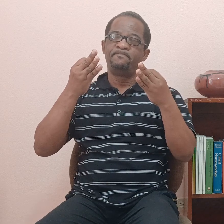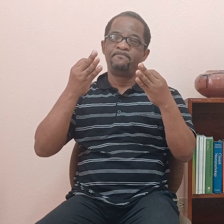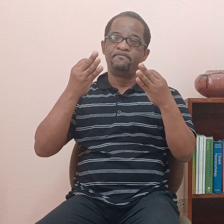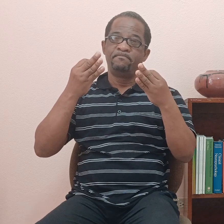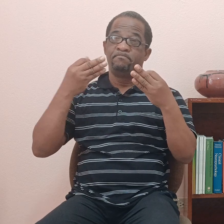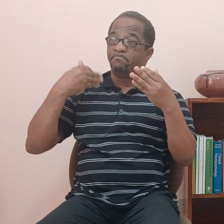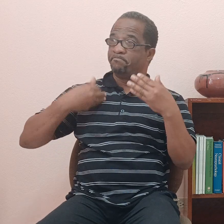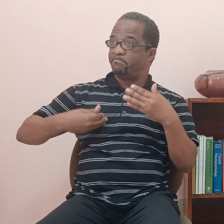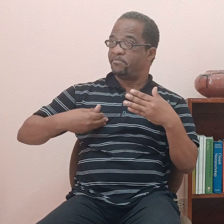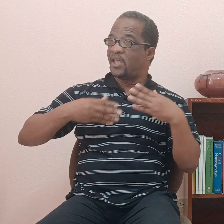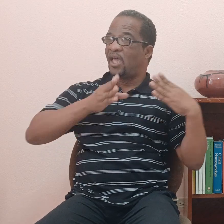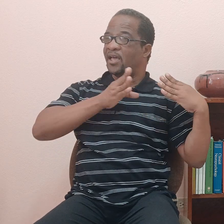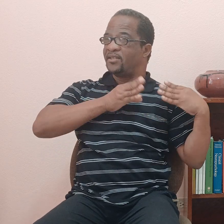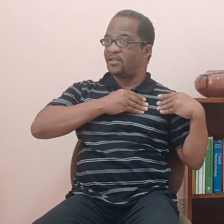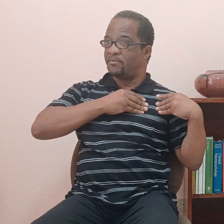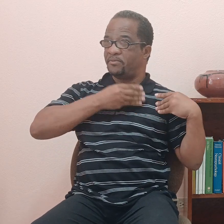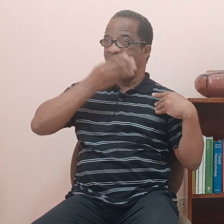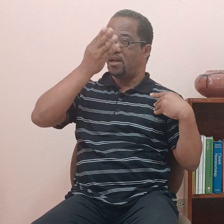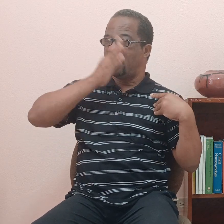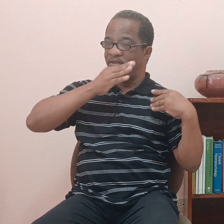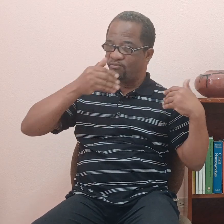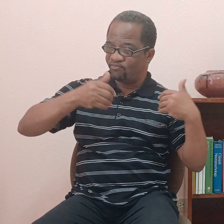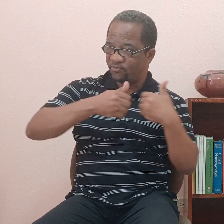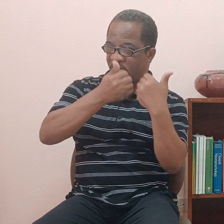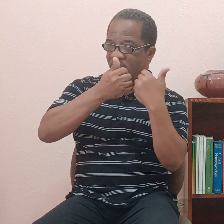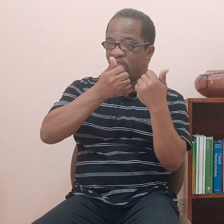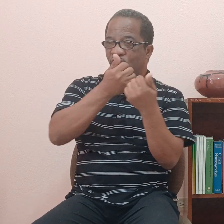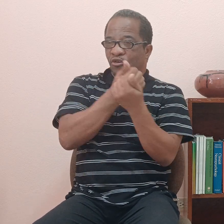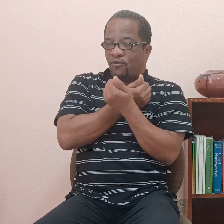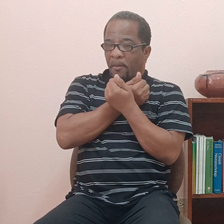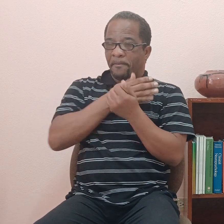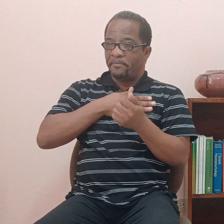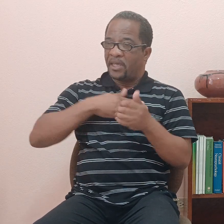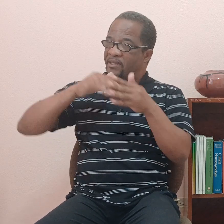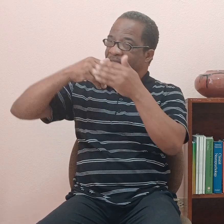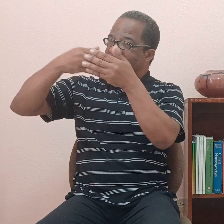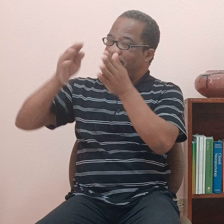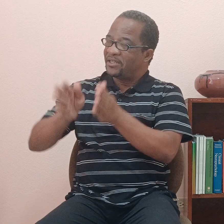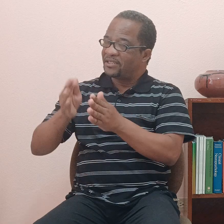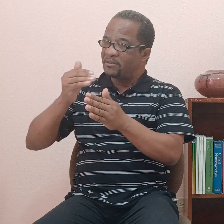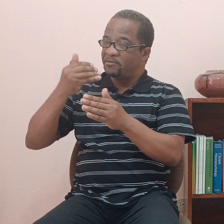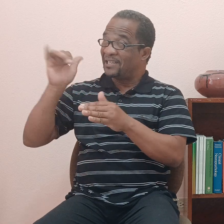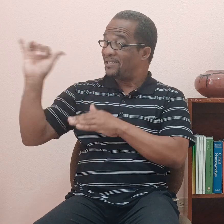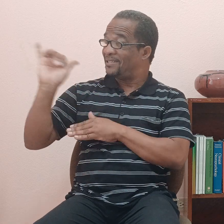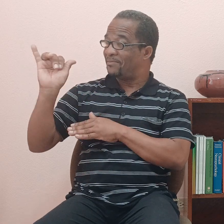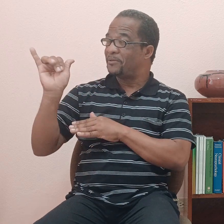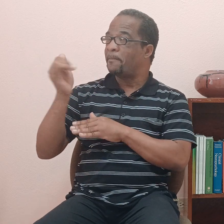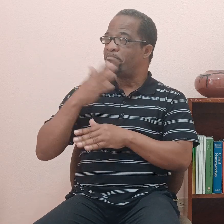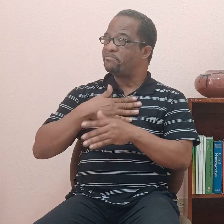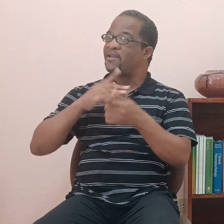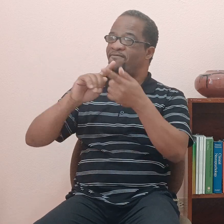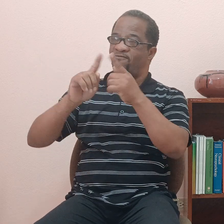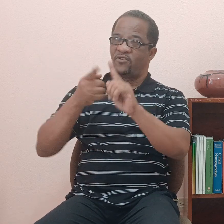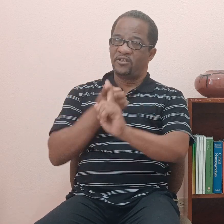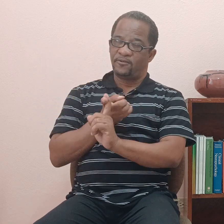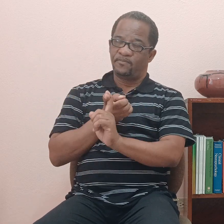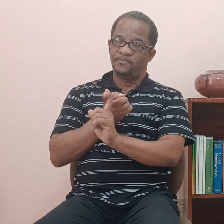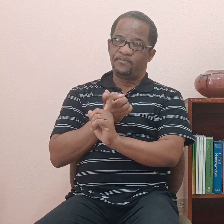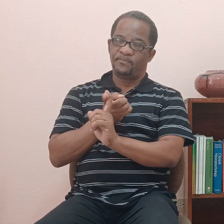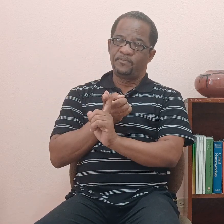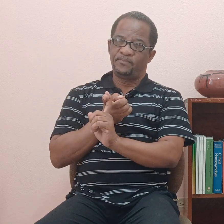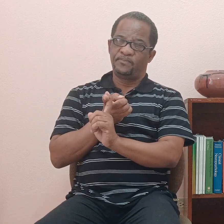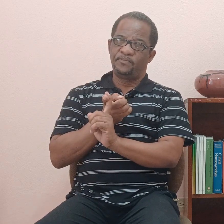I accept God’s challenge to love my neighbours as myself.